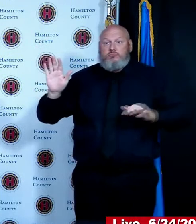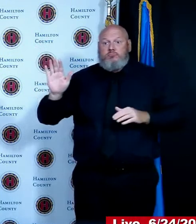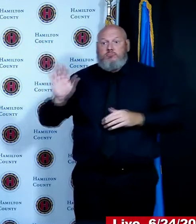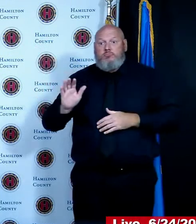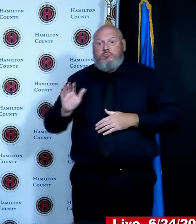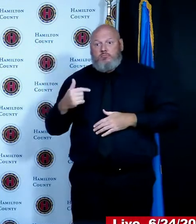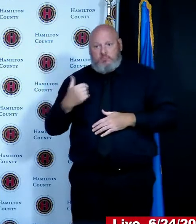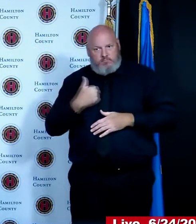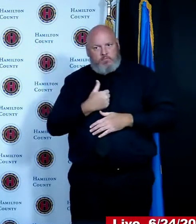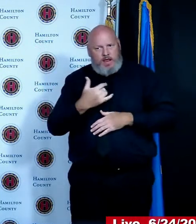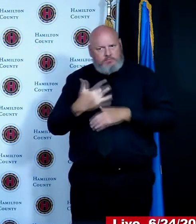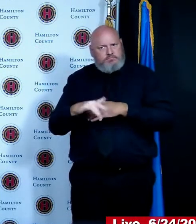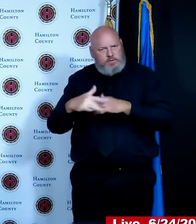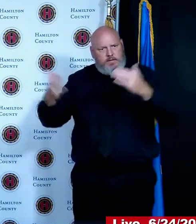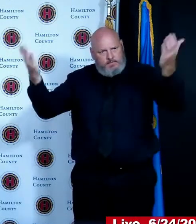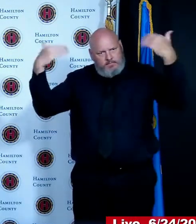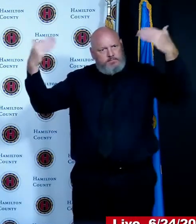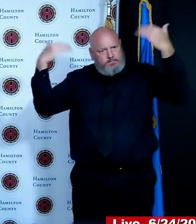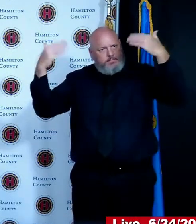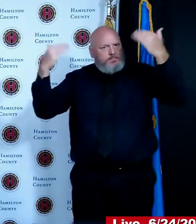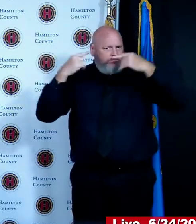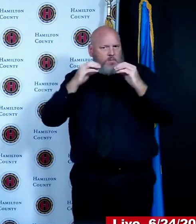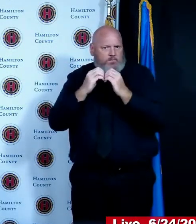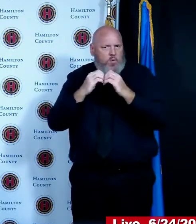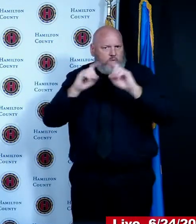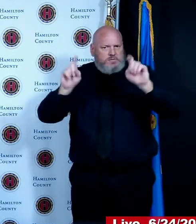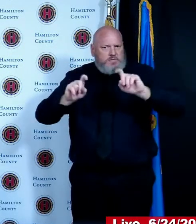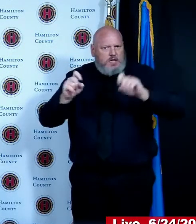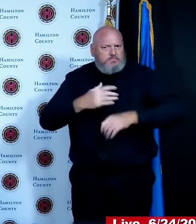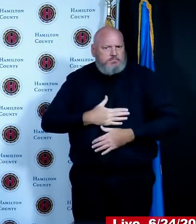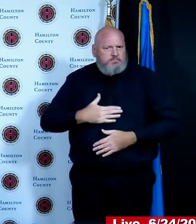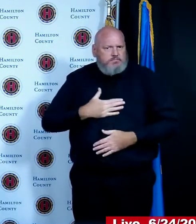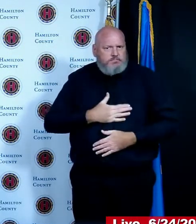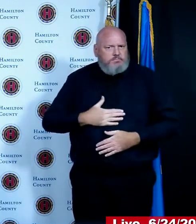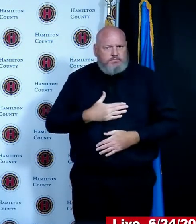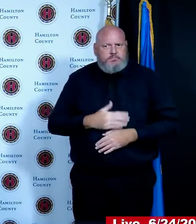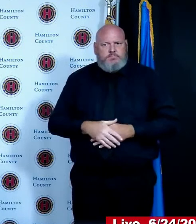tested they have capacity go get tested they have different requirements